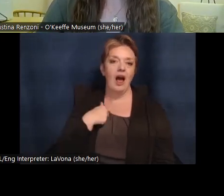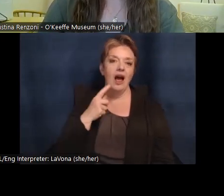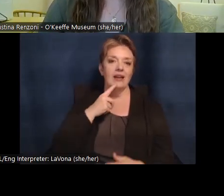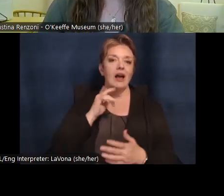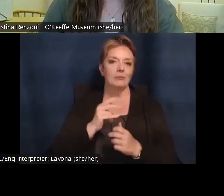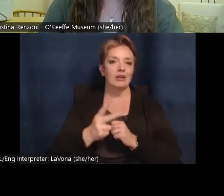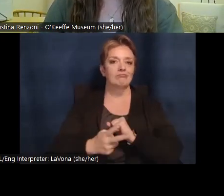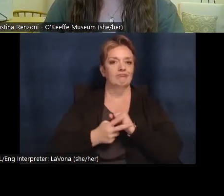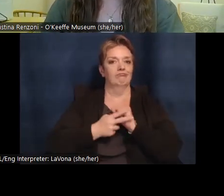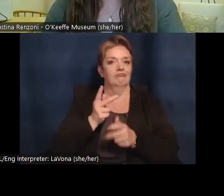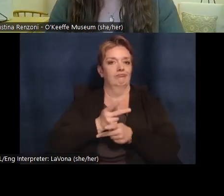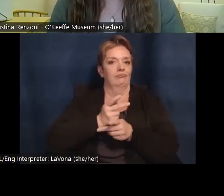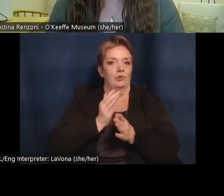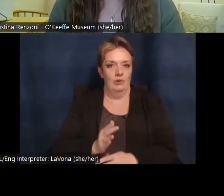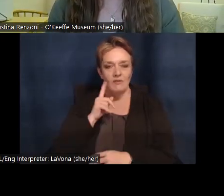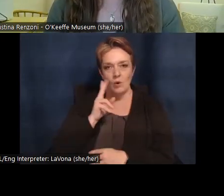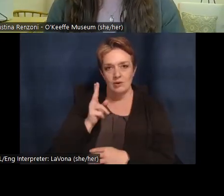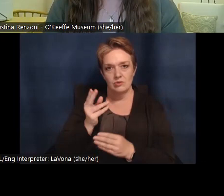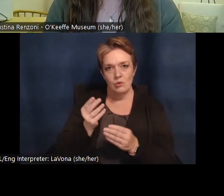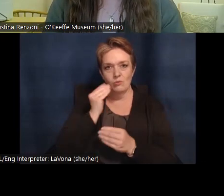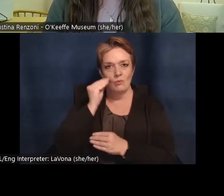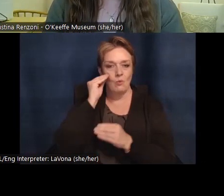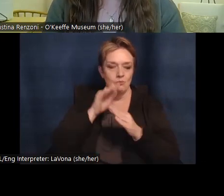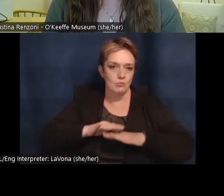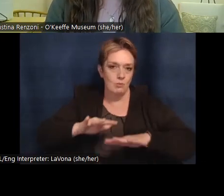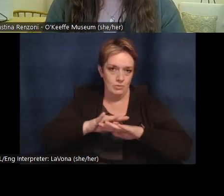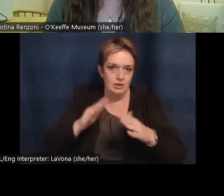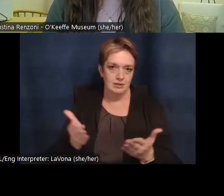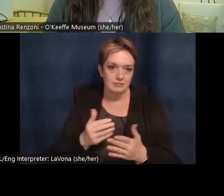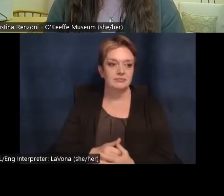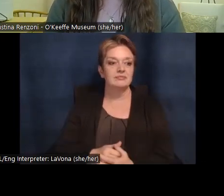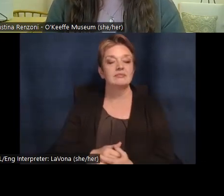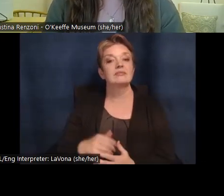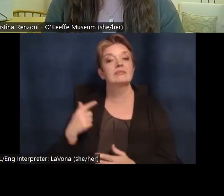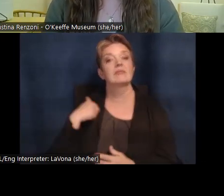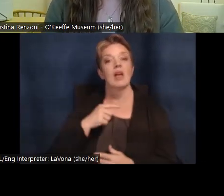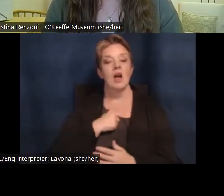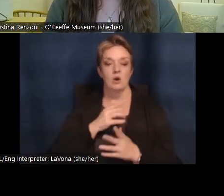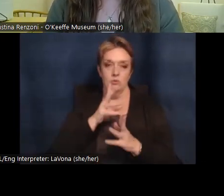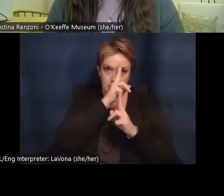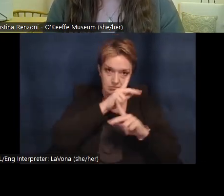The O'Keeffe Museum celebrates the art, life, and independent spirit of artist Georgia O'Keeffe.